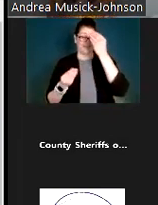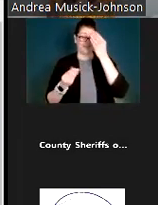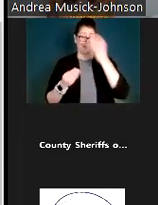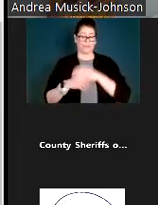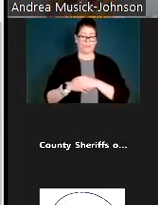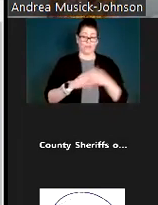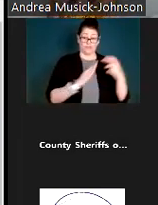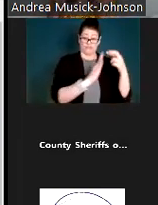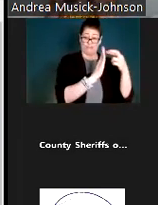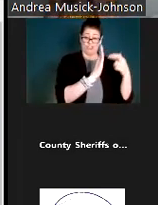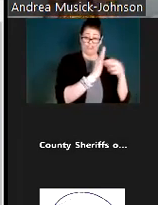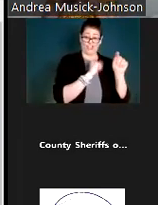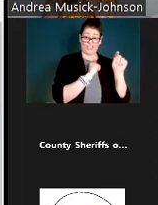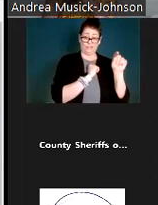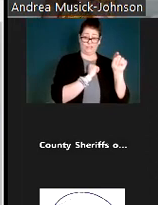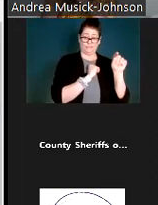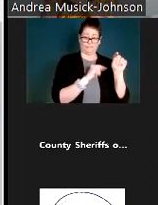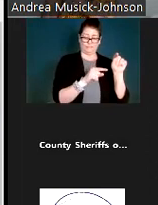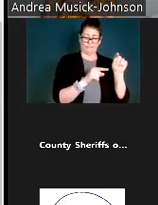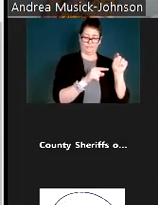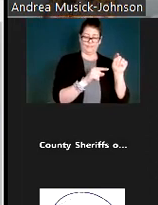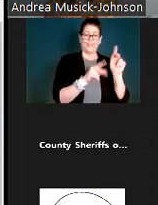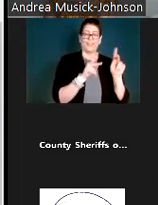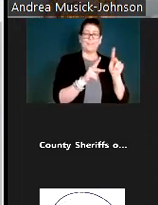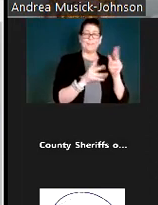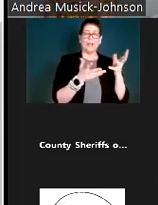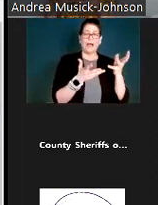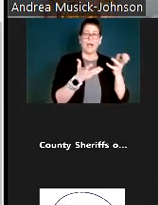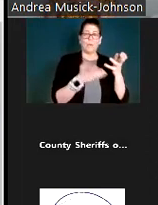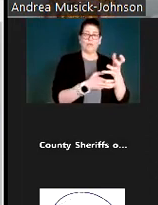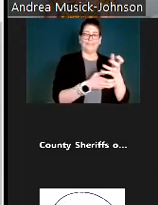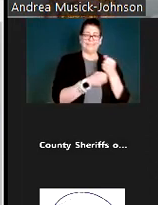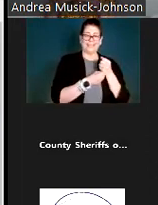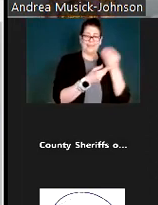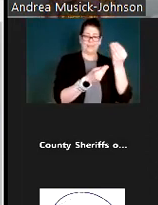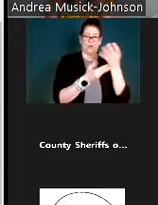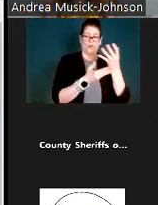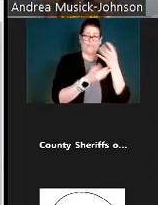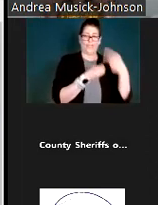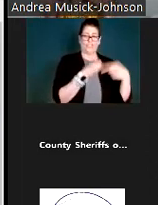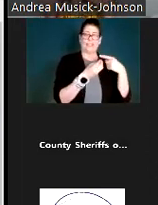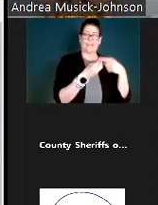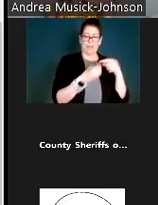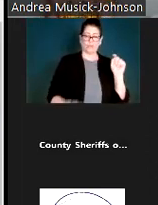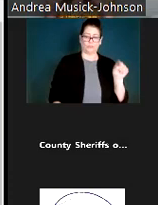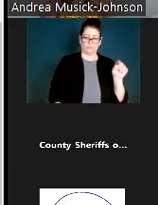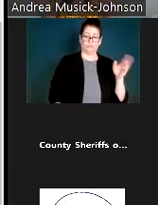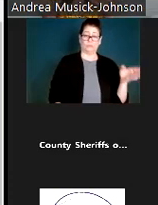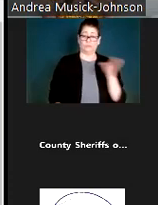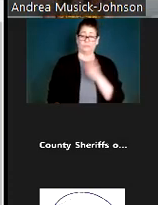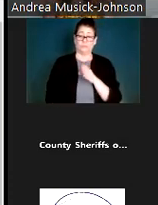have registered to receive information on. The my 'watch list' is just individuals